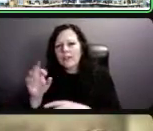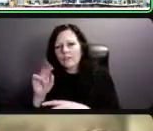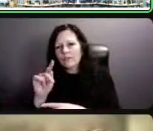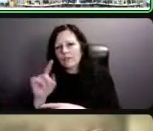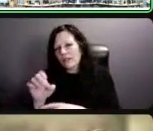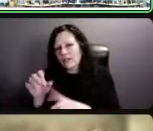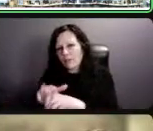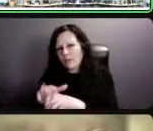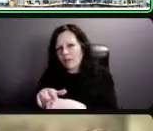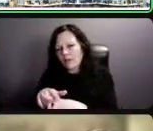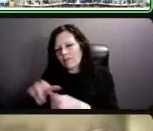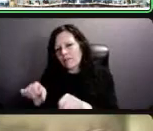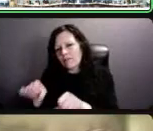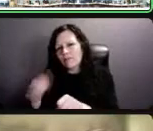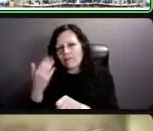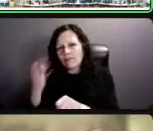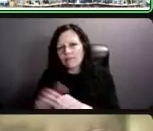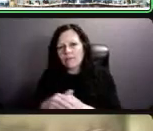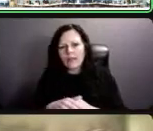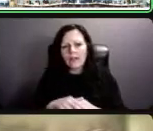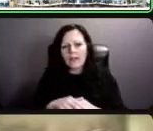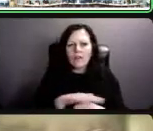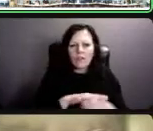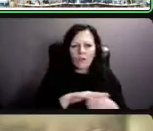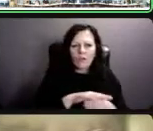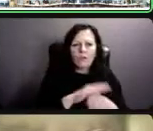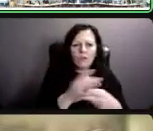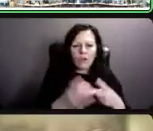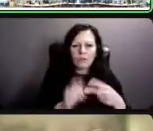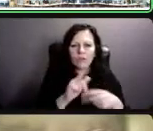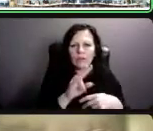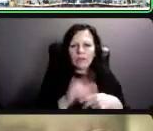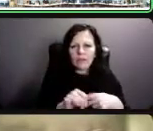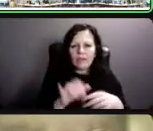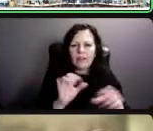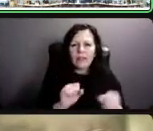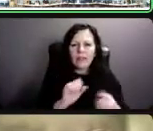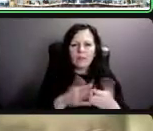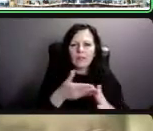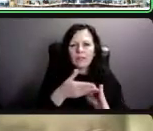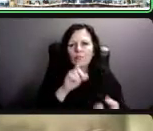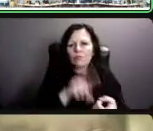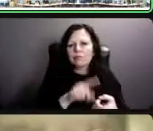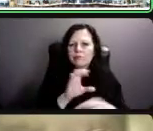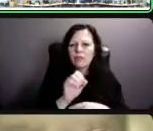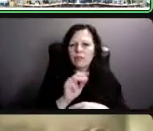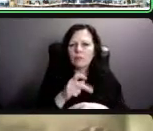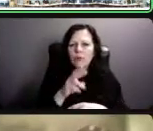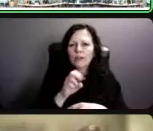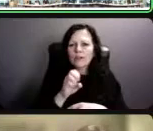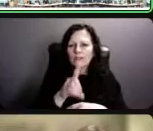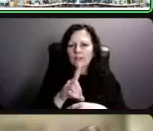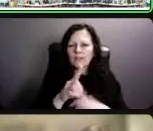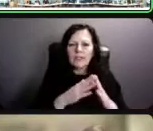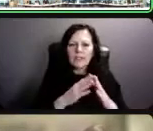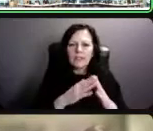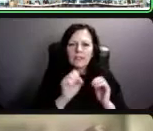INSIDE ST. THAT BEING T FOR